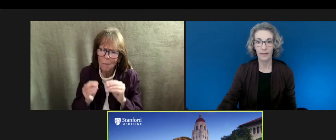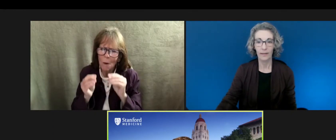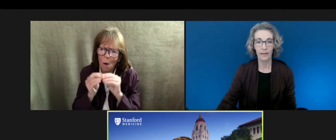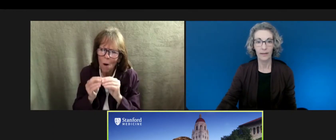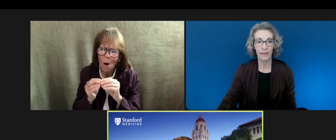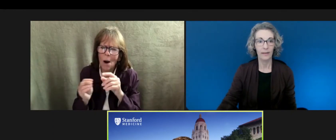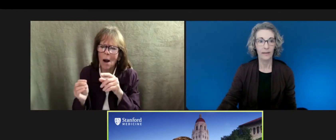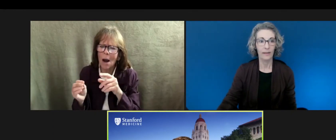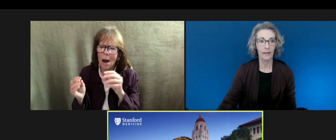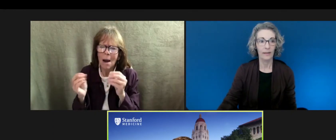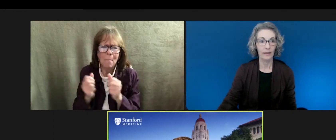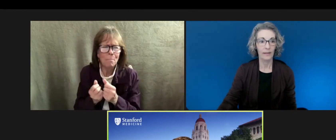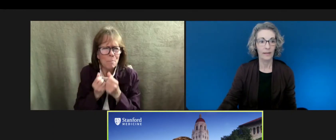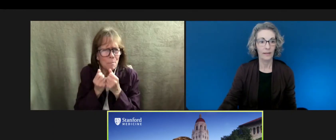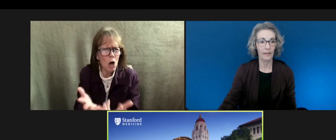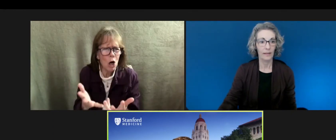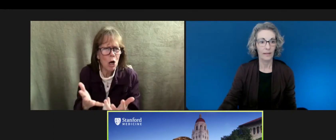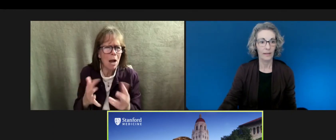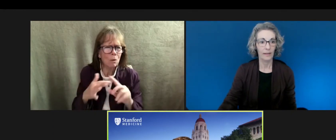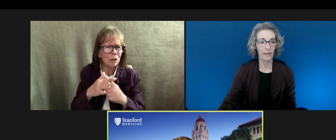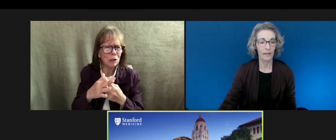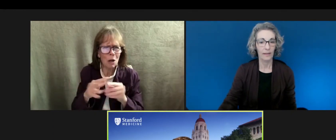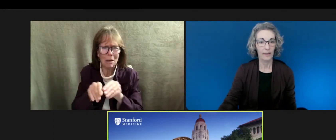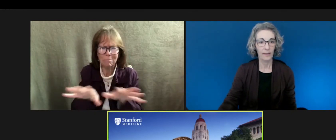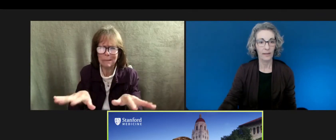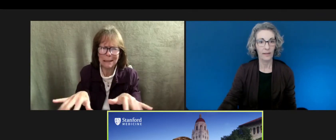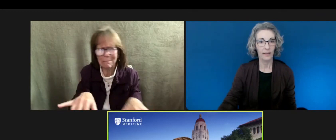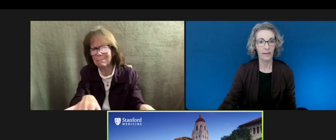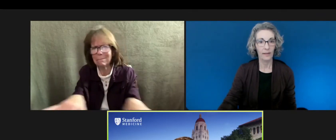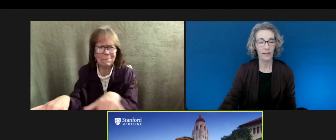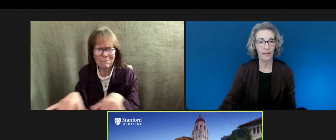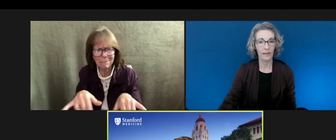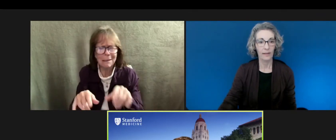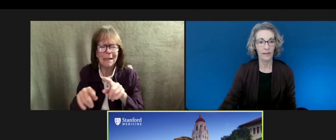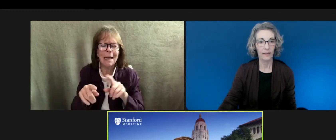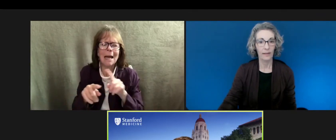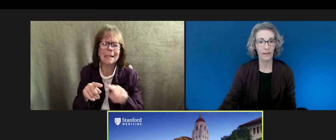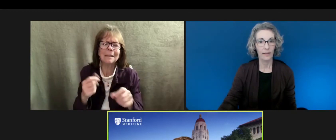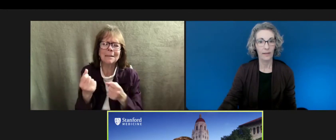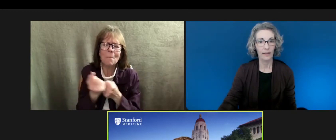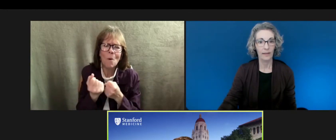precarious social support underlie the critique of fairness.